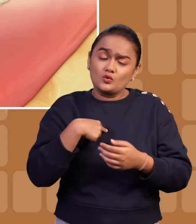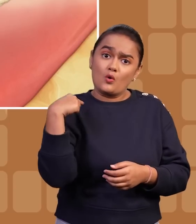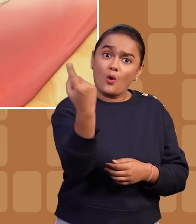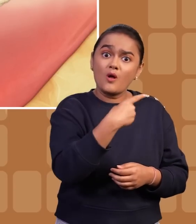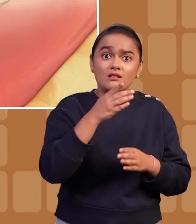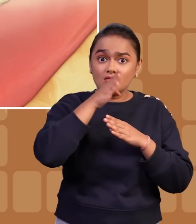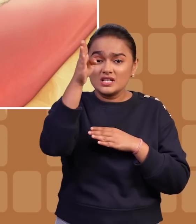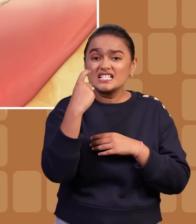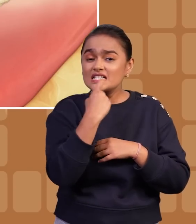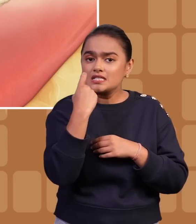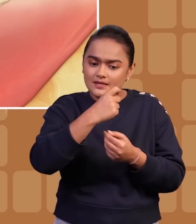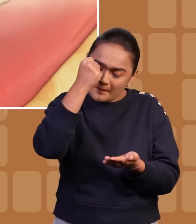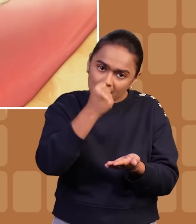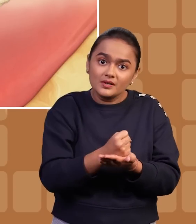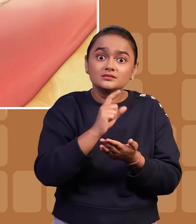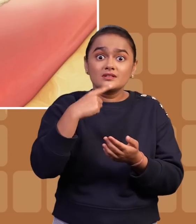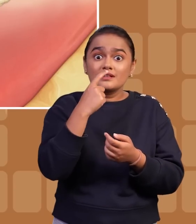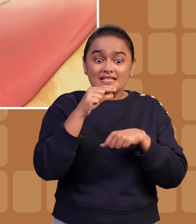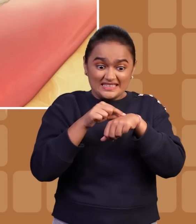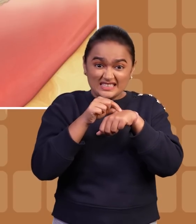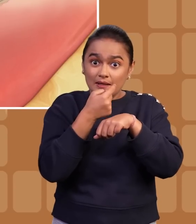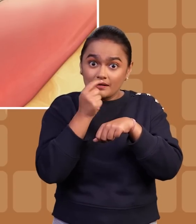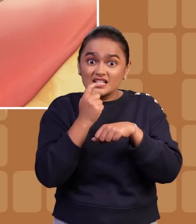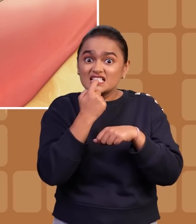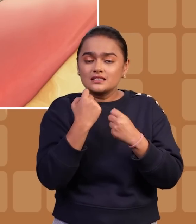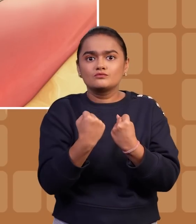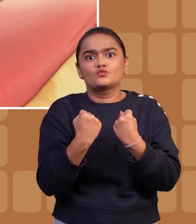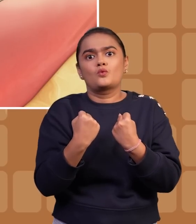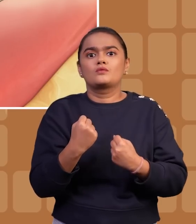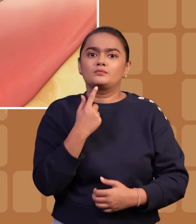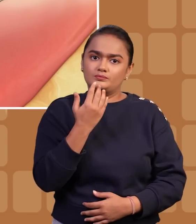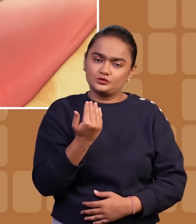We should all get a cleaning done once every 6 months. This helps keep the teeth and gums healthy.